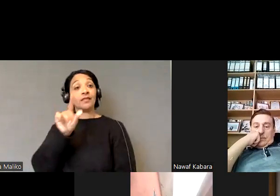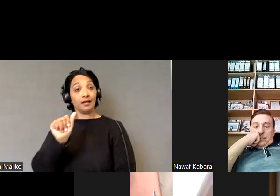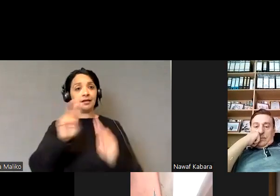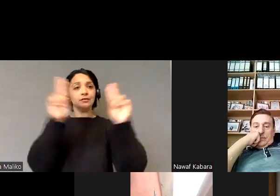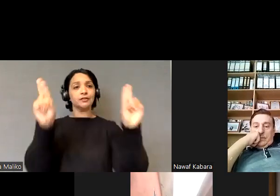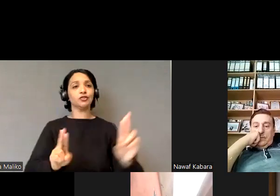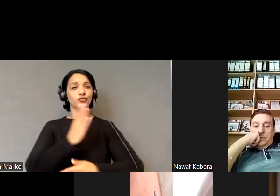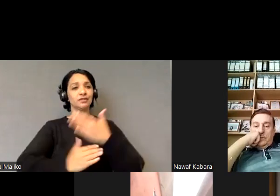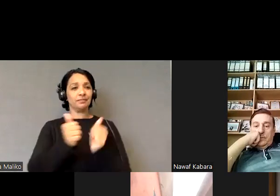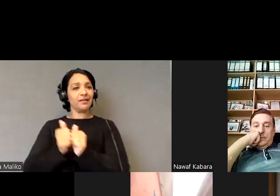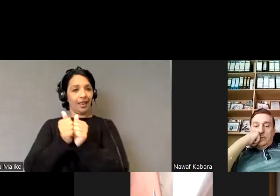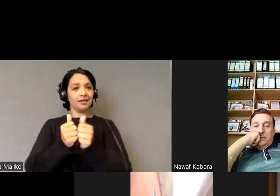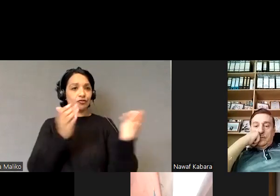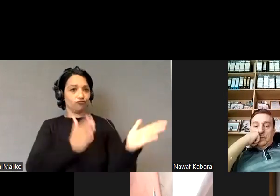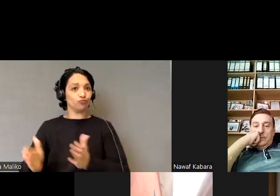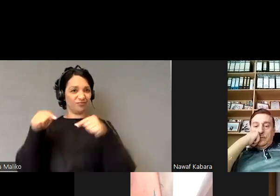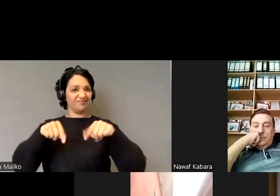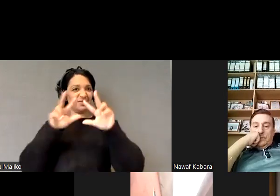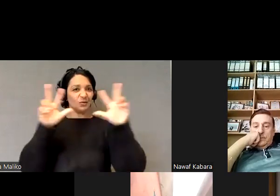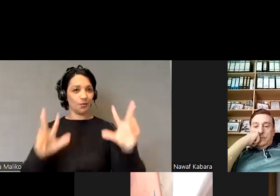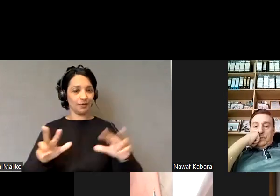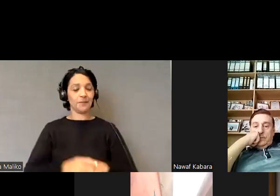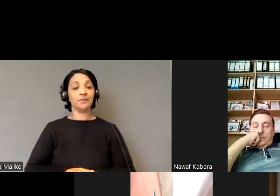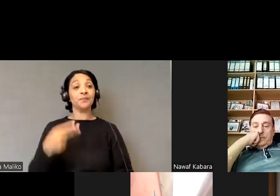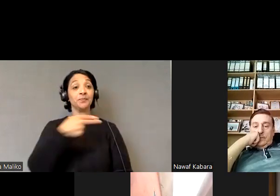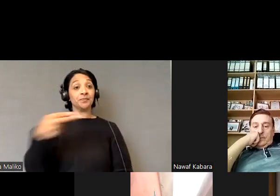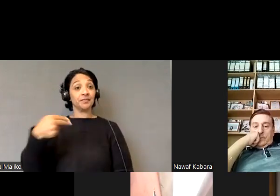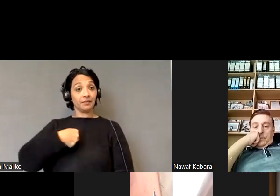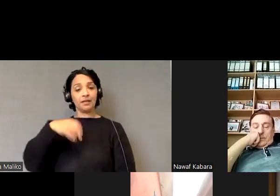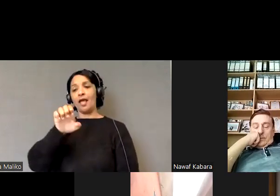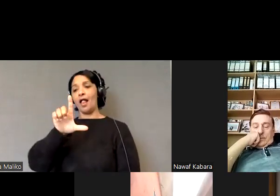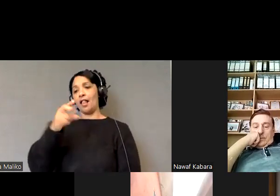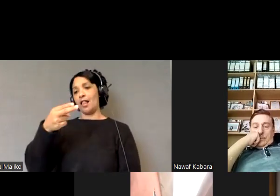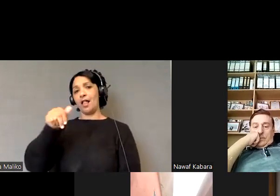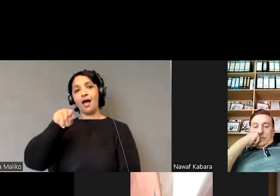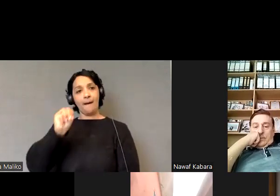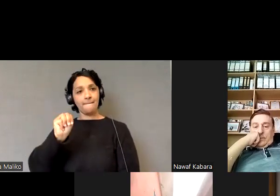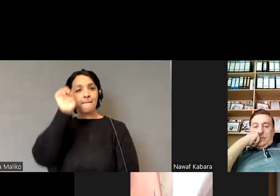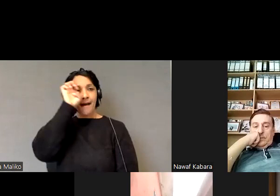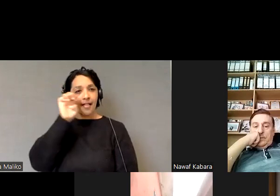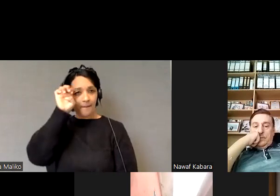My name is Elham Youssefian. I work for the International Disability Alliance as the